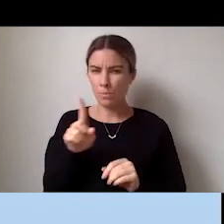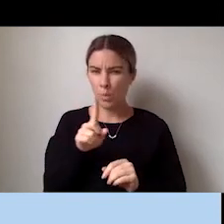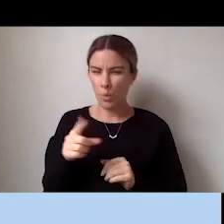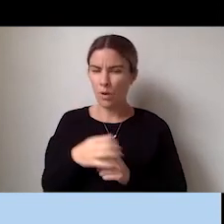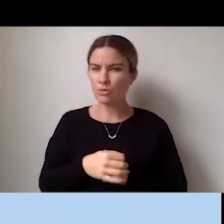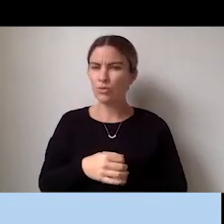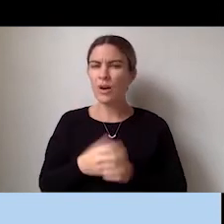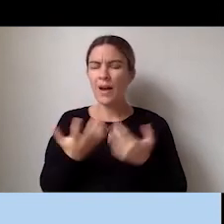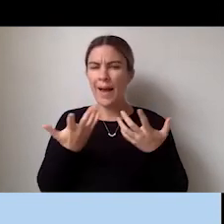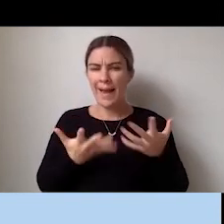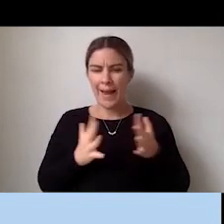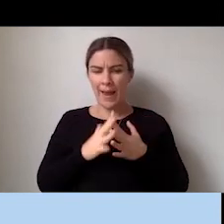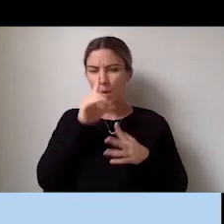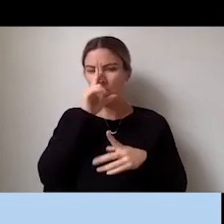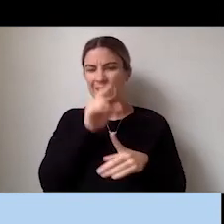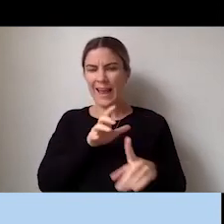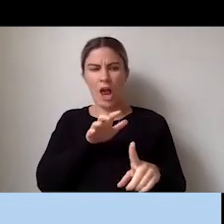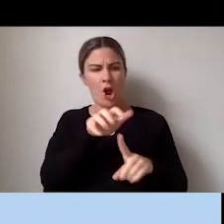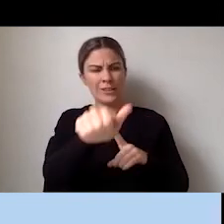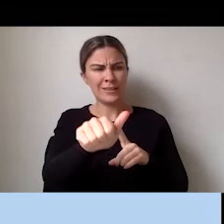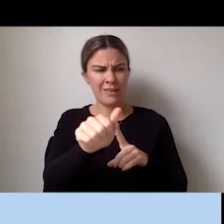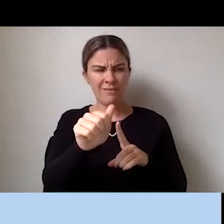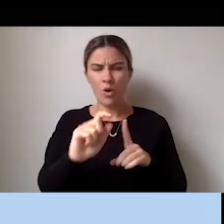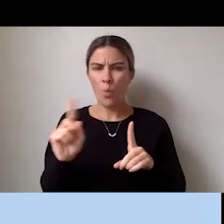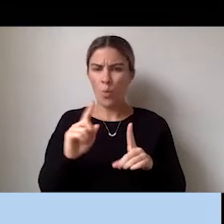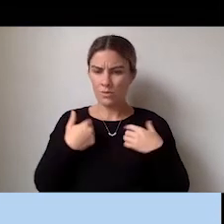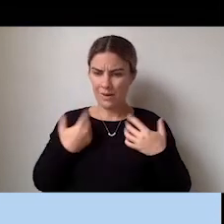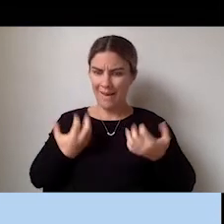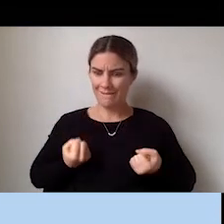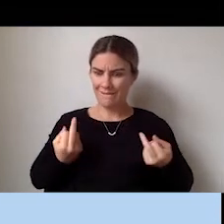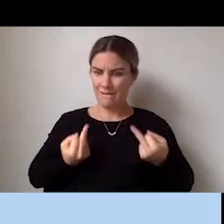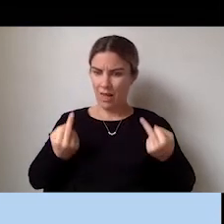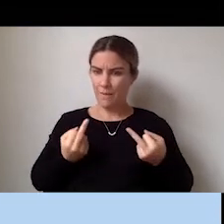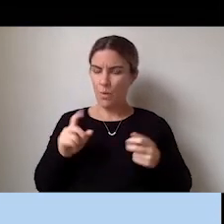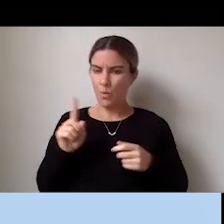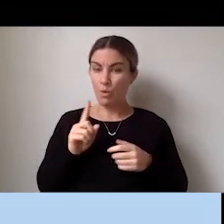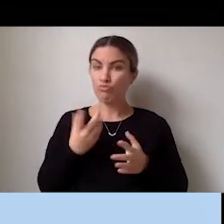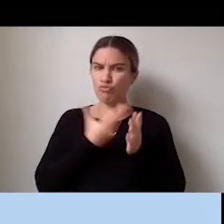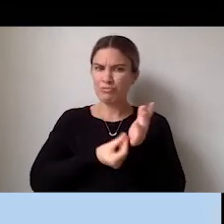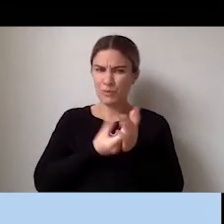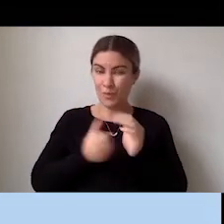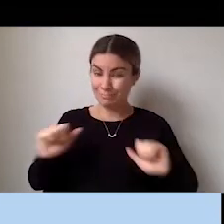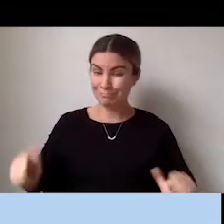available to us. Because we do have heaps of resources already available to us.